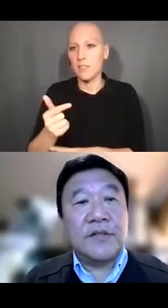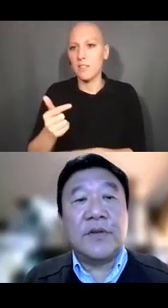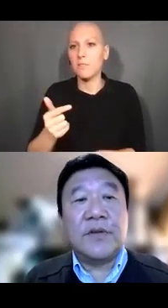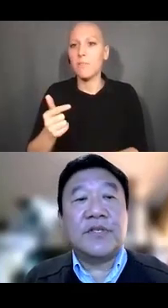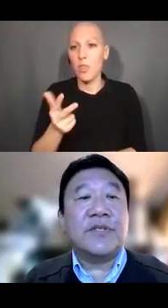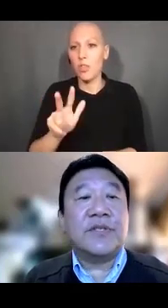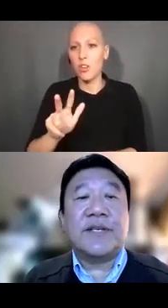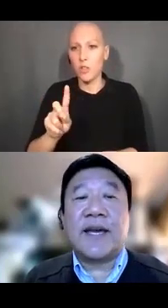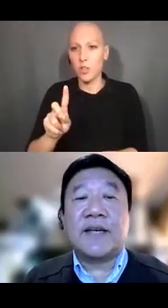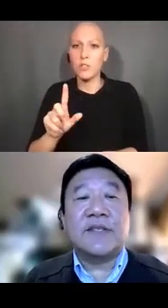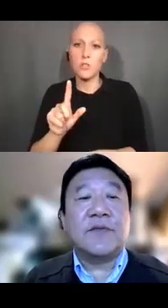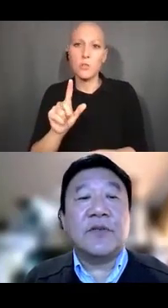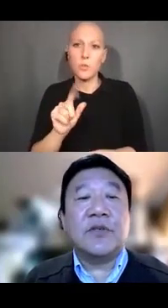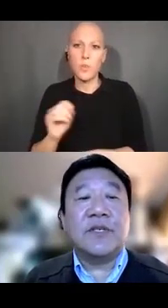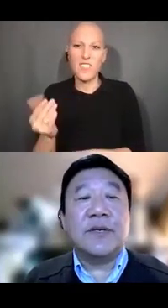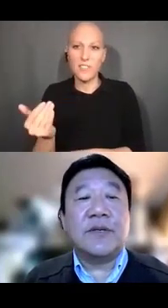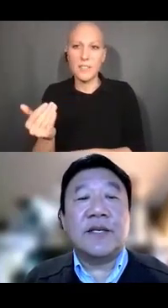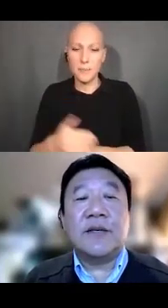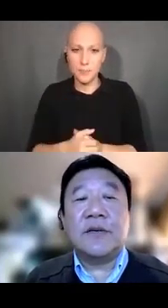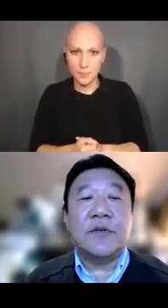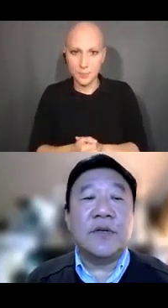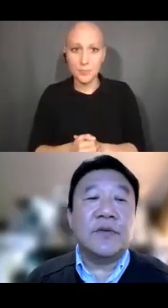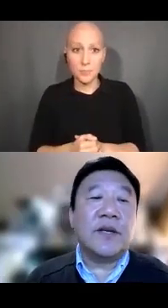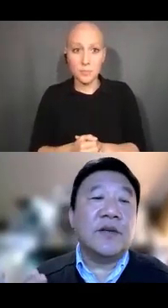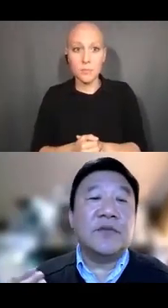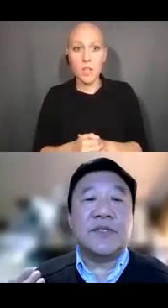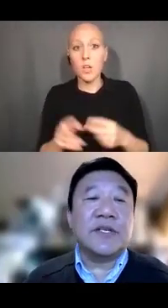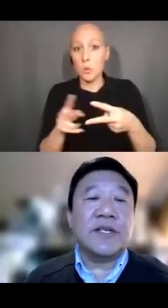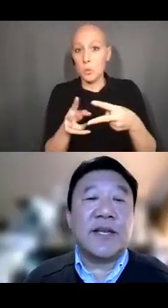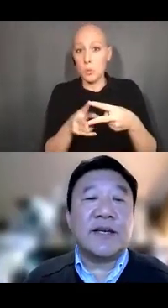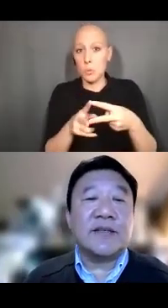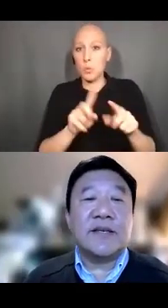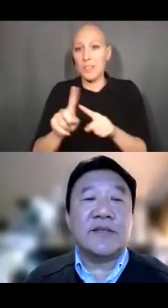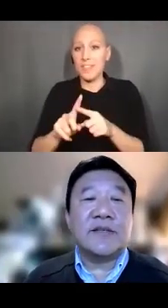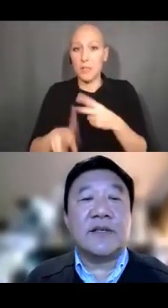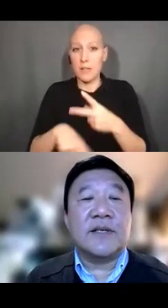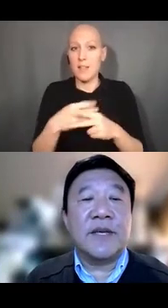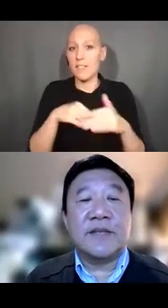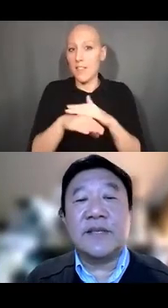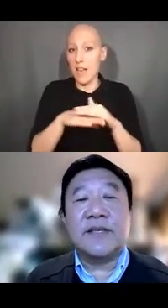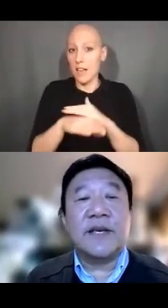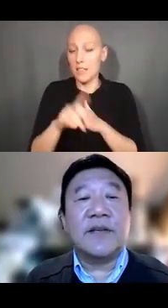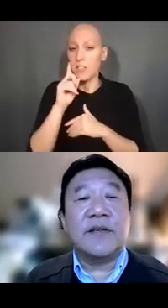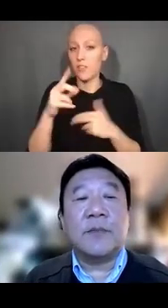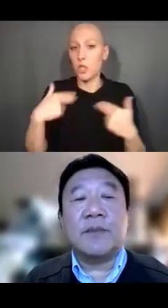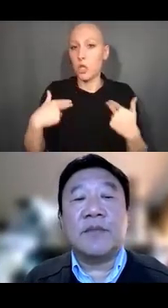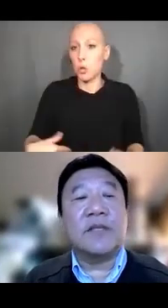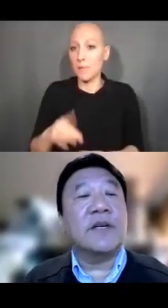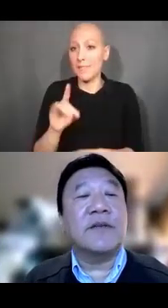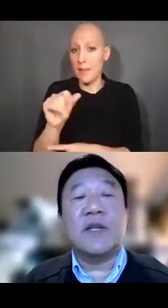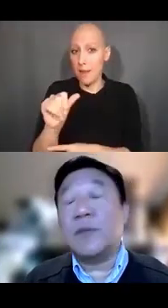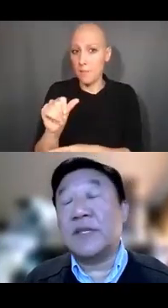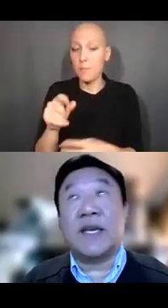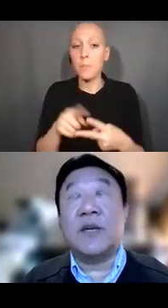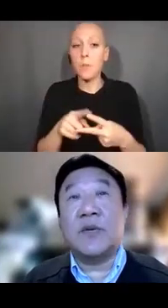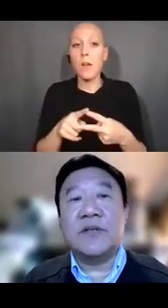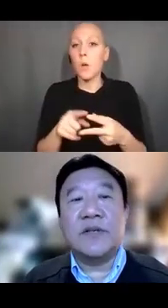So there's two-tiered access for human data. You would note that unrestricted-access are basically data that are publicly available to anyone,